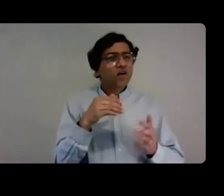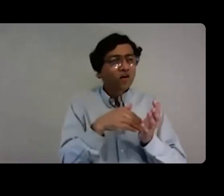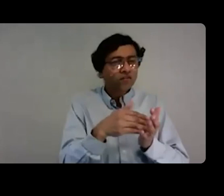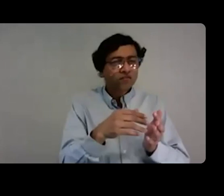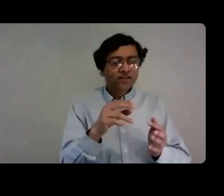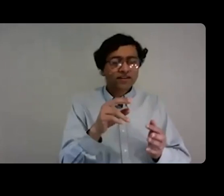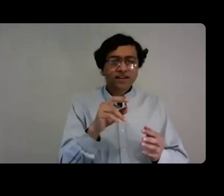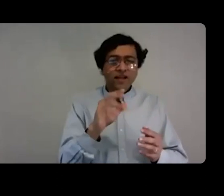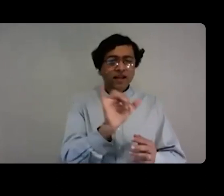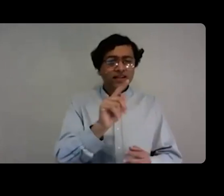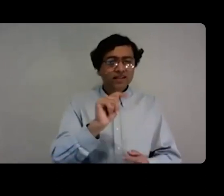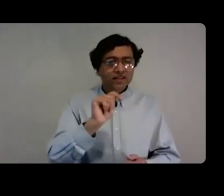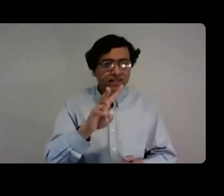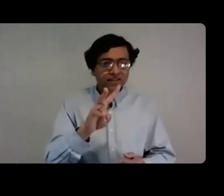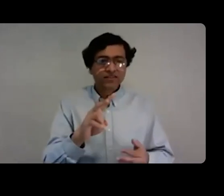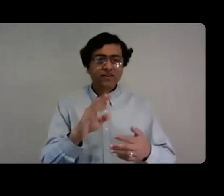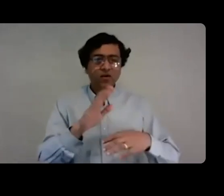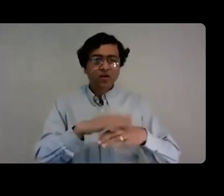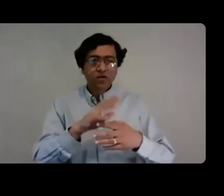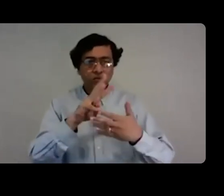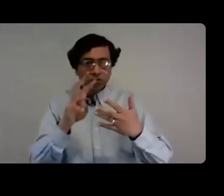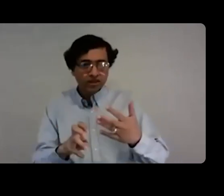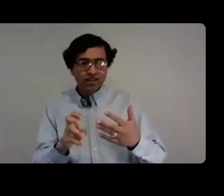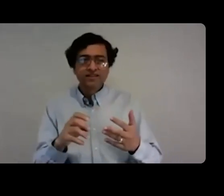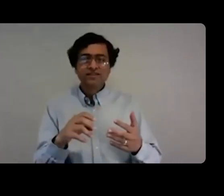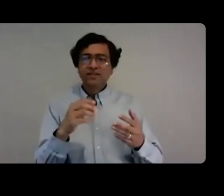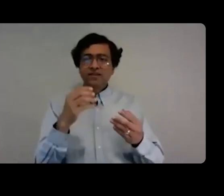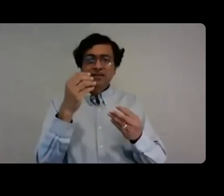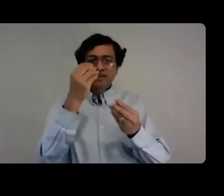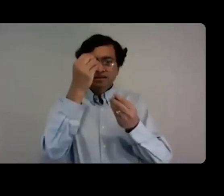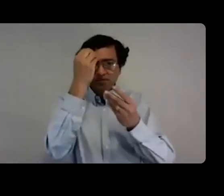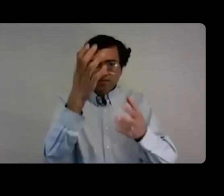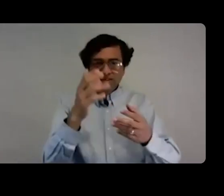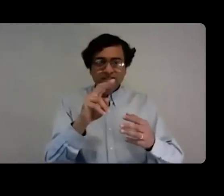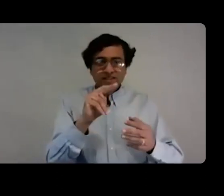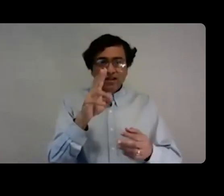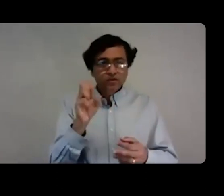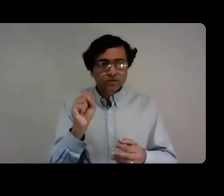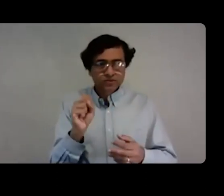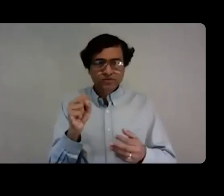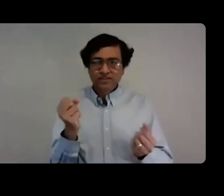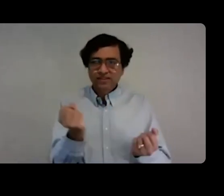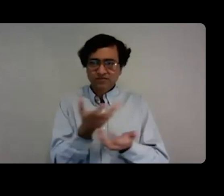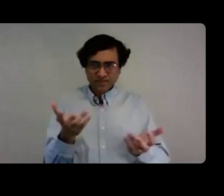experience watching the actors reading the inter titles.